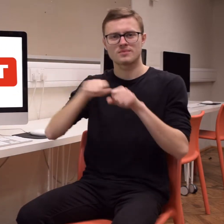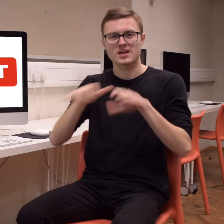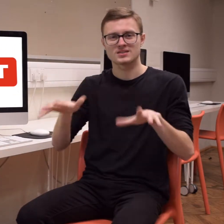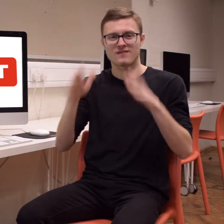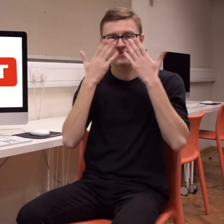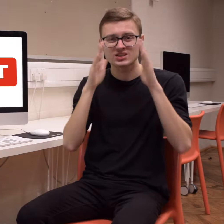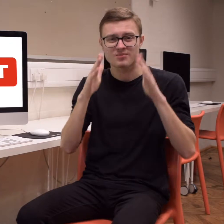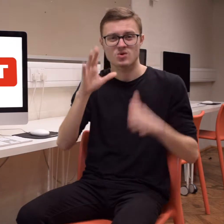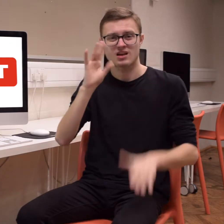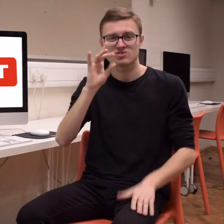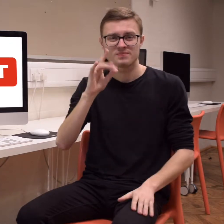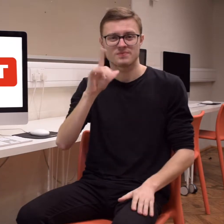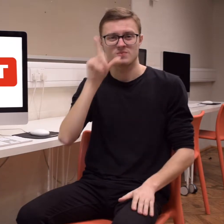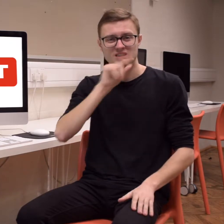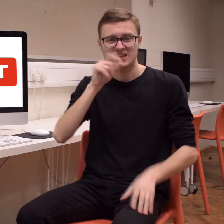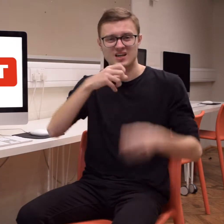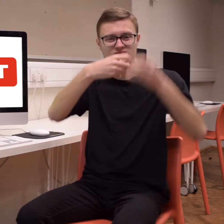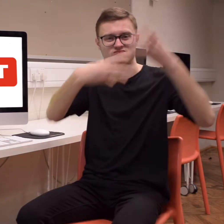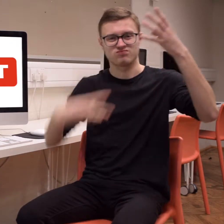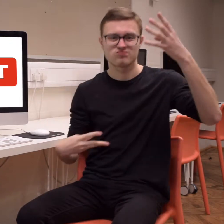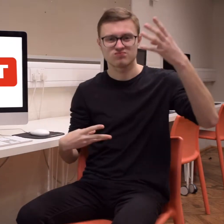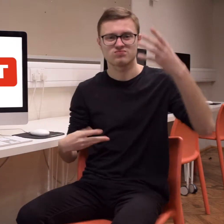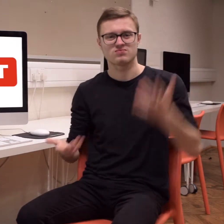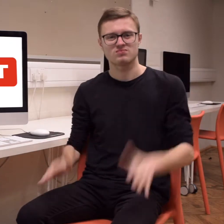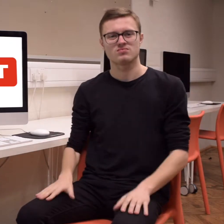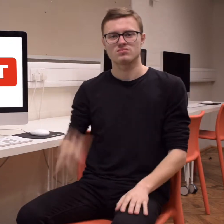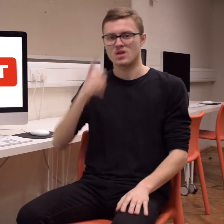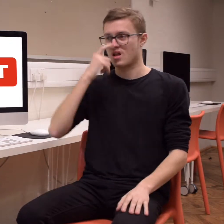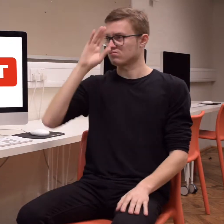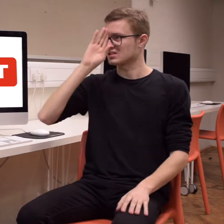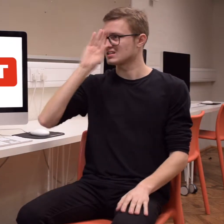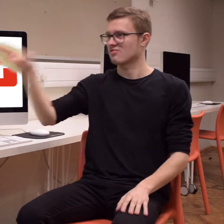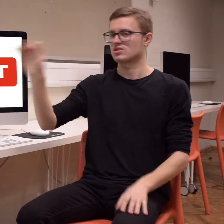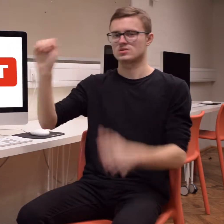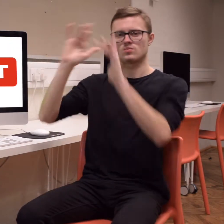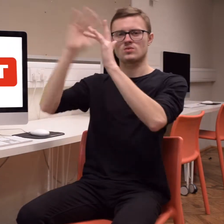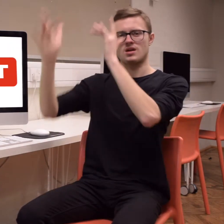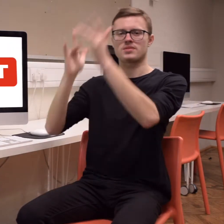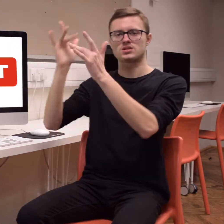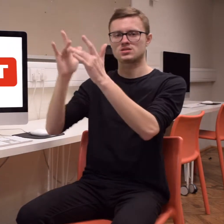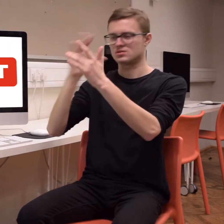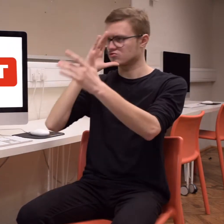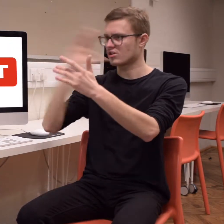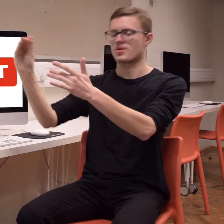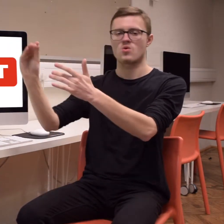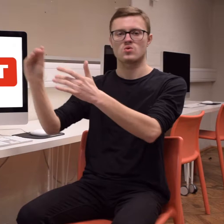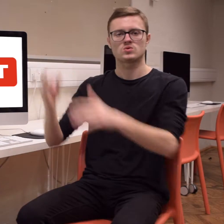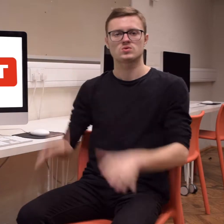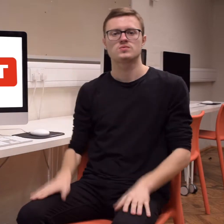via social media you can report the messages directly to the site itself. Most social media